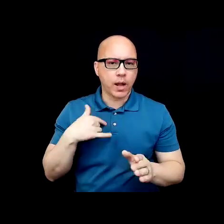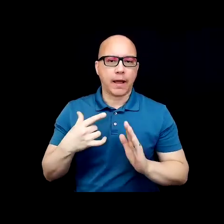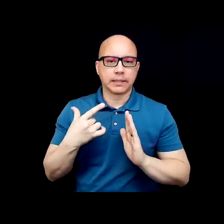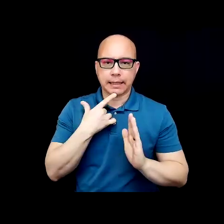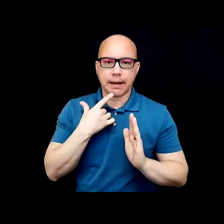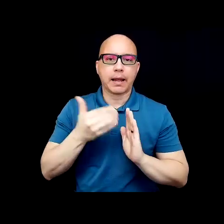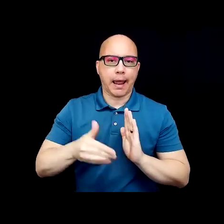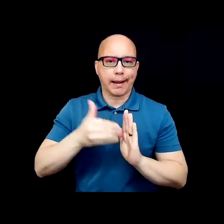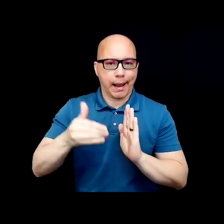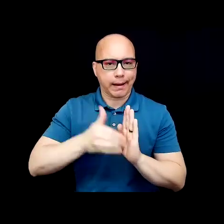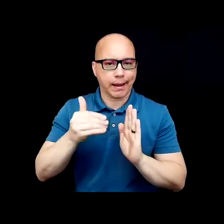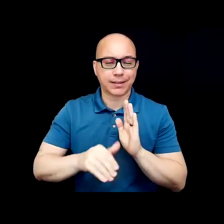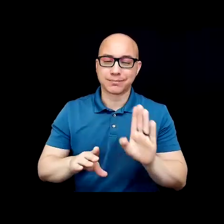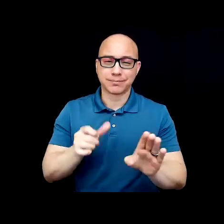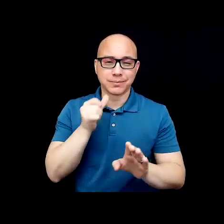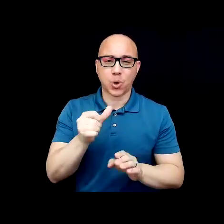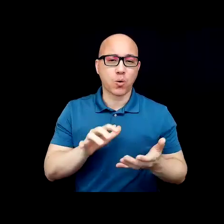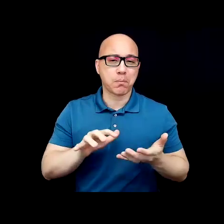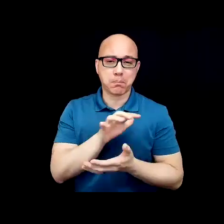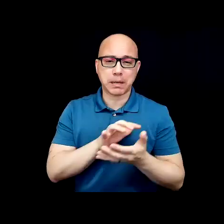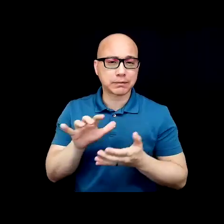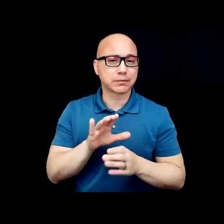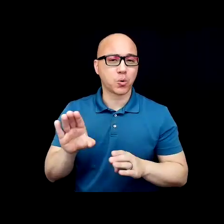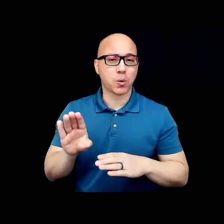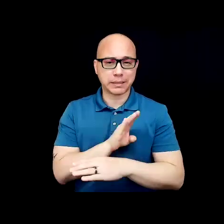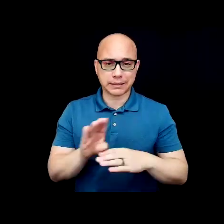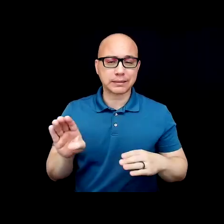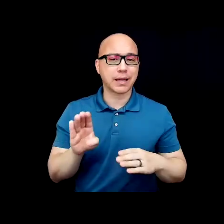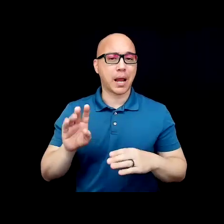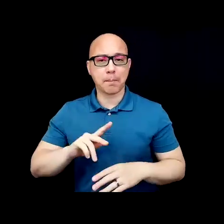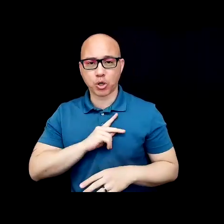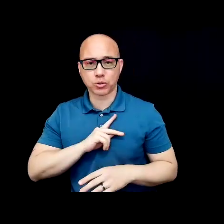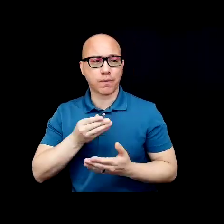Don't mix your business and personal finances. I know I said it like 50 times. Co-mingling